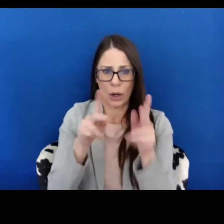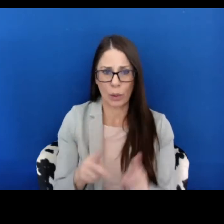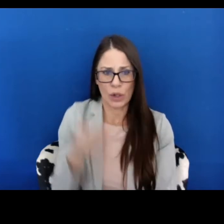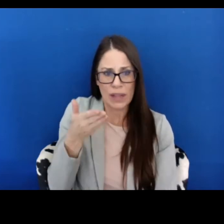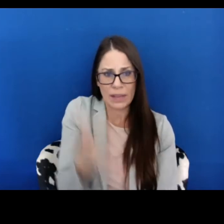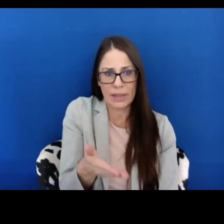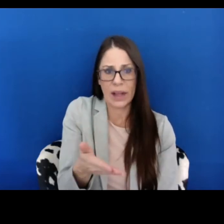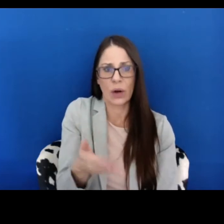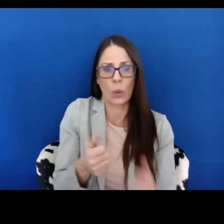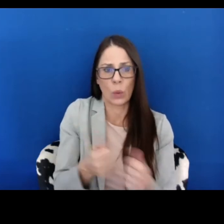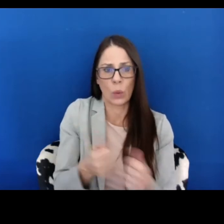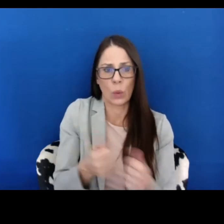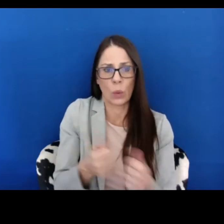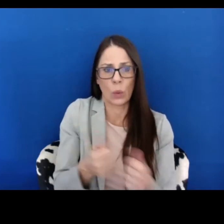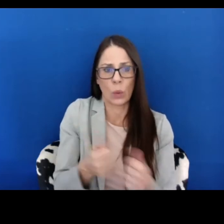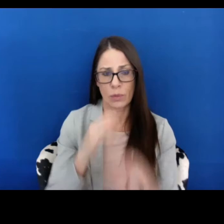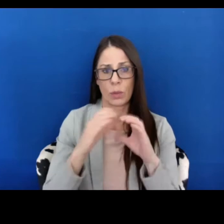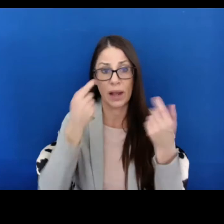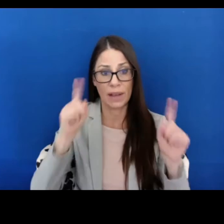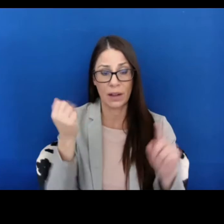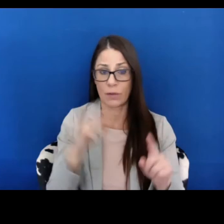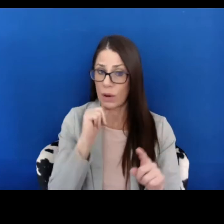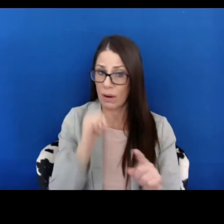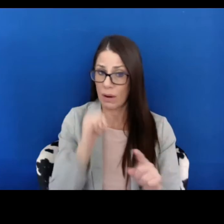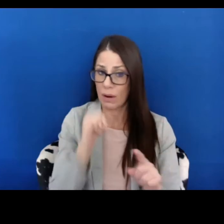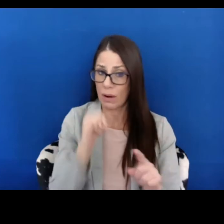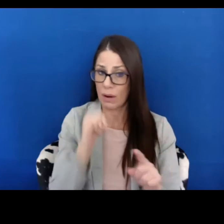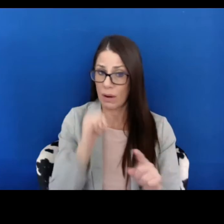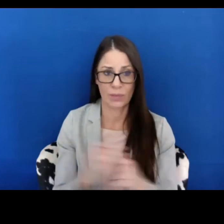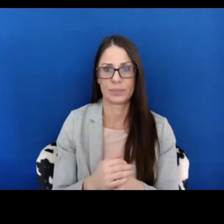effectively or at all. 15:25:28 Beyond this, I suggest that both